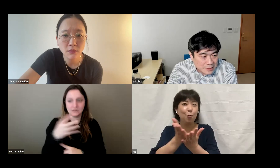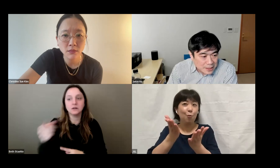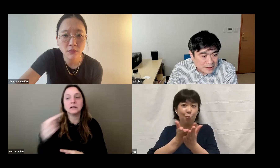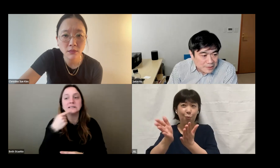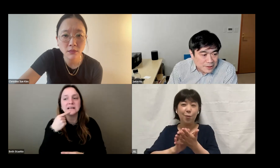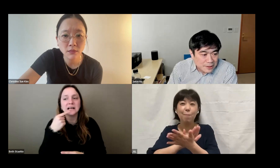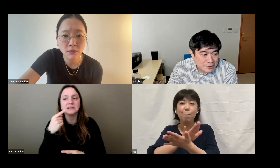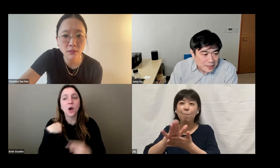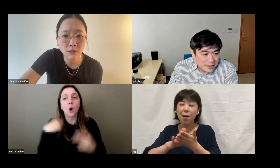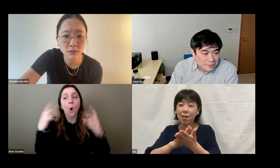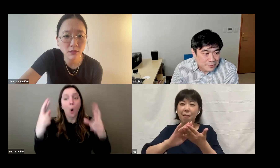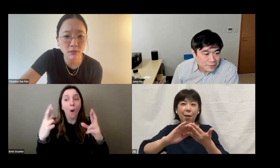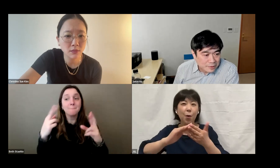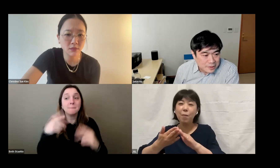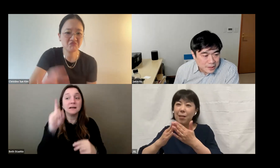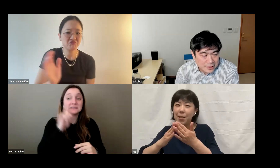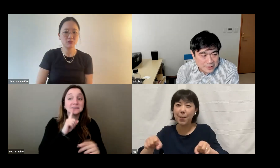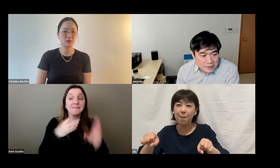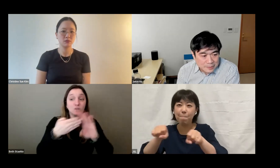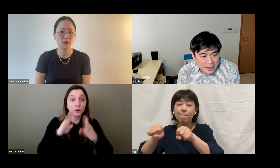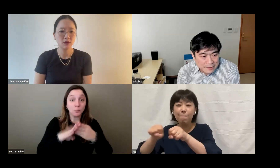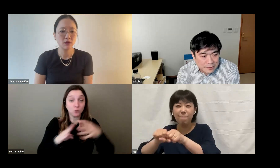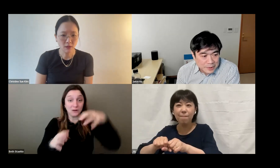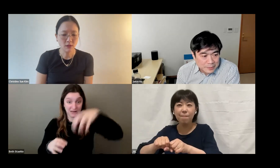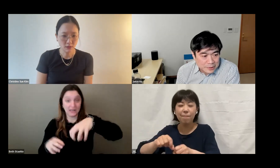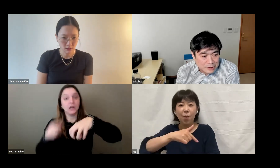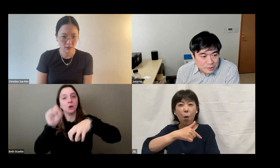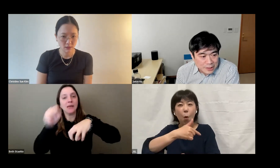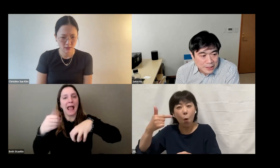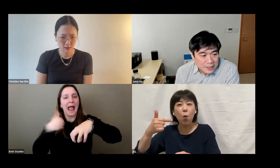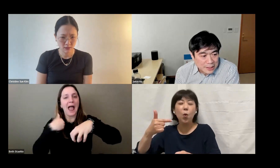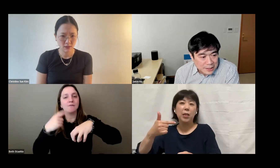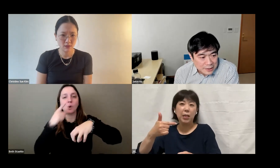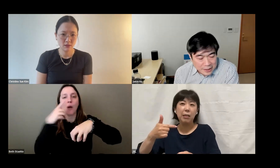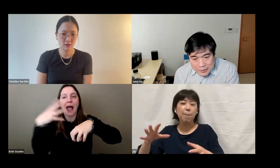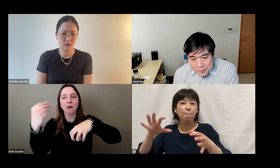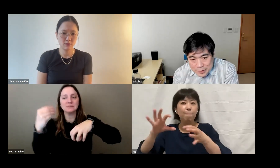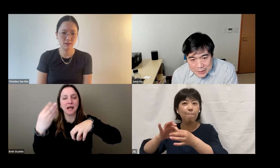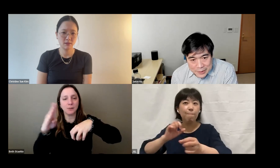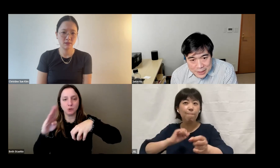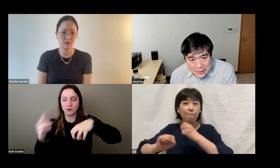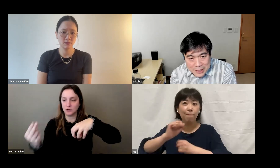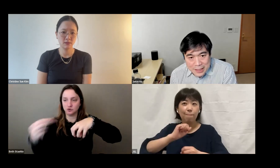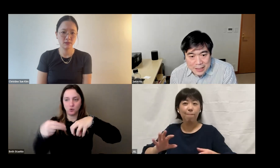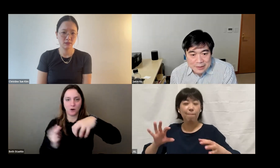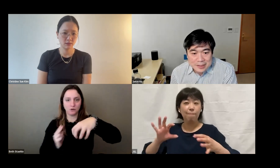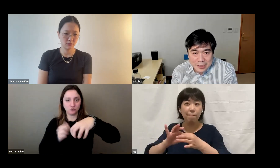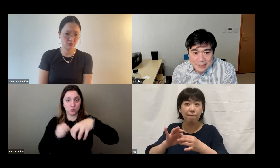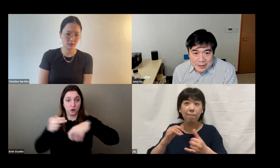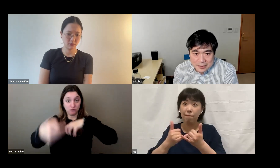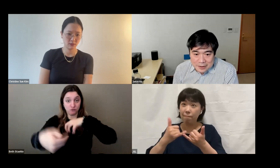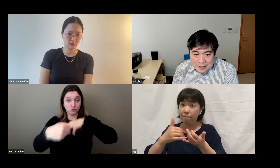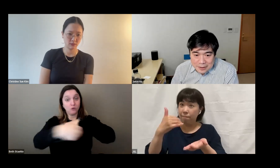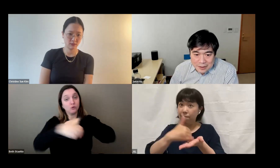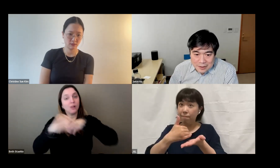It's difficult, I think, for at least in Japan, for people to join the deaf community because they can't sign.